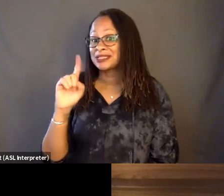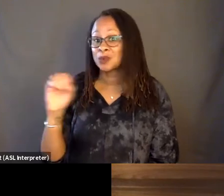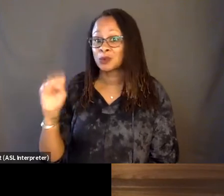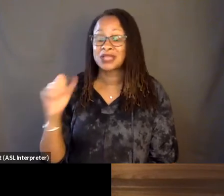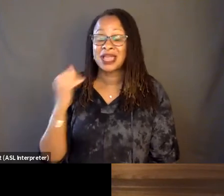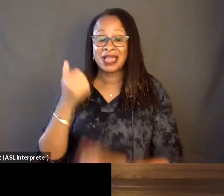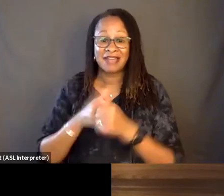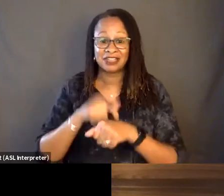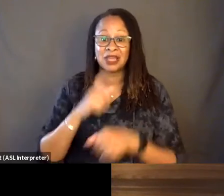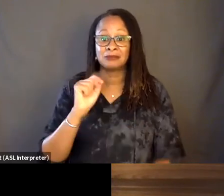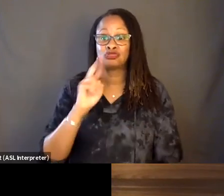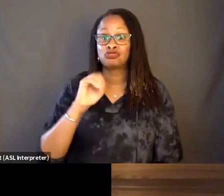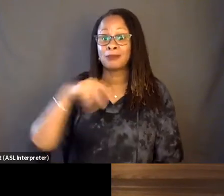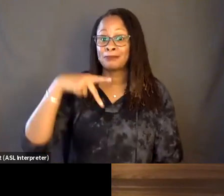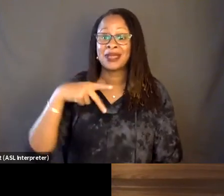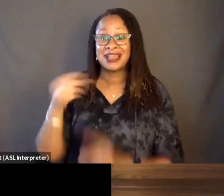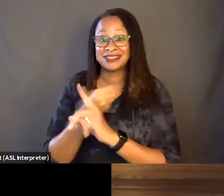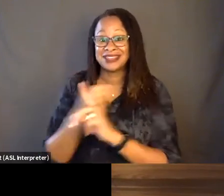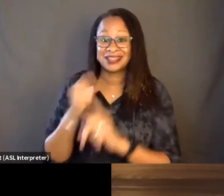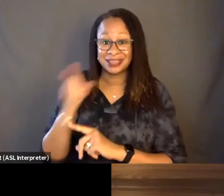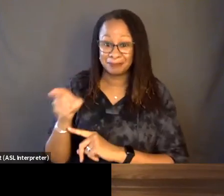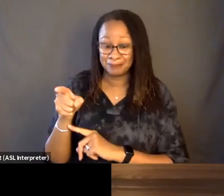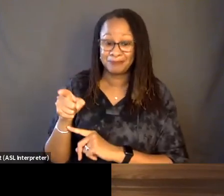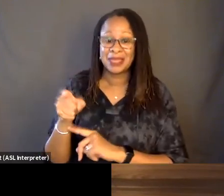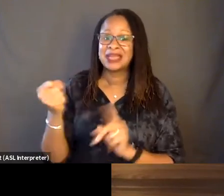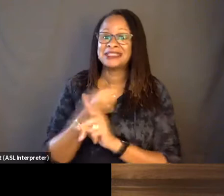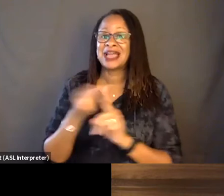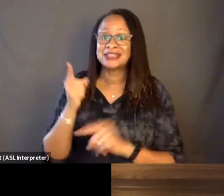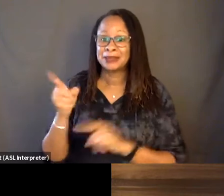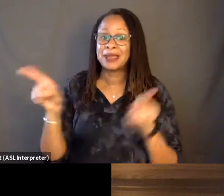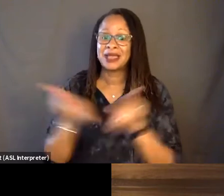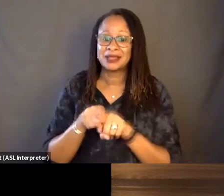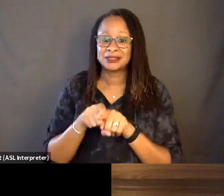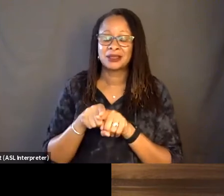that Trump attacks him, he attacks him as Washington Post